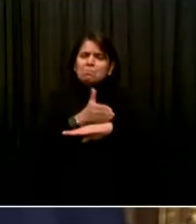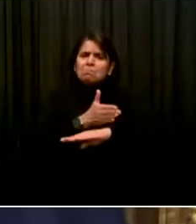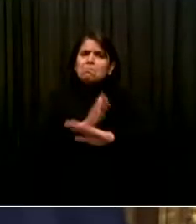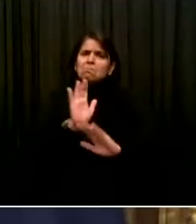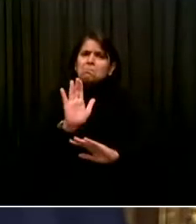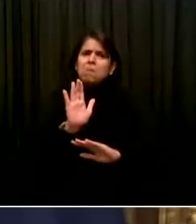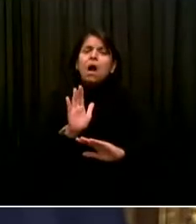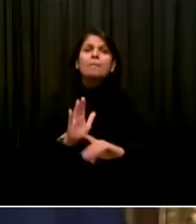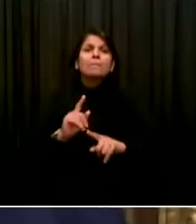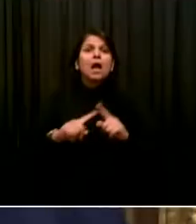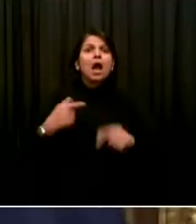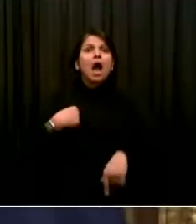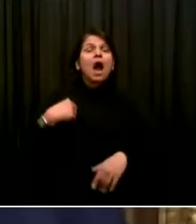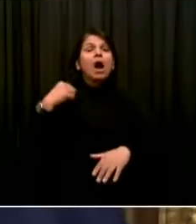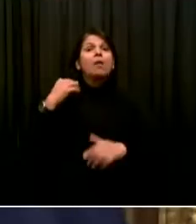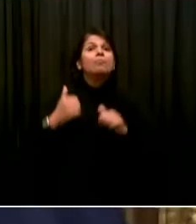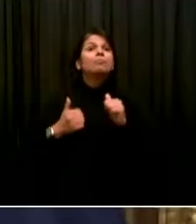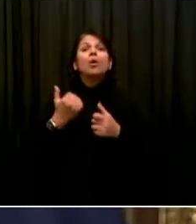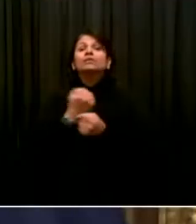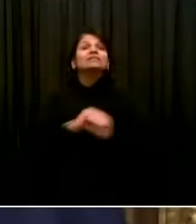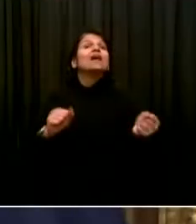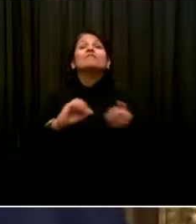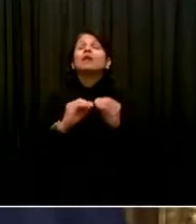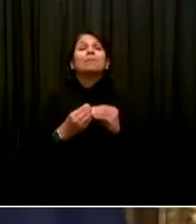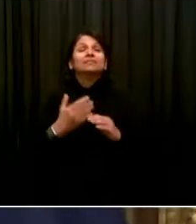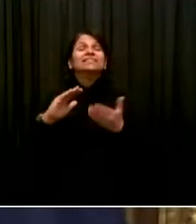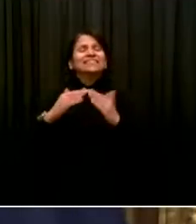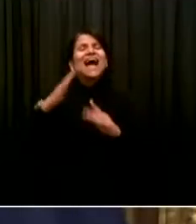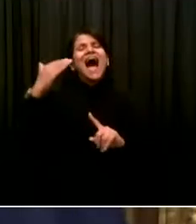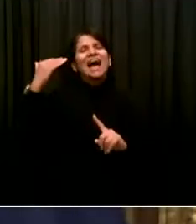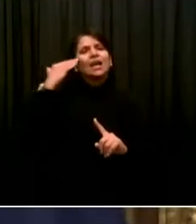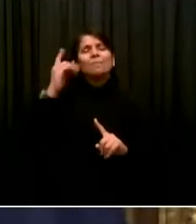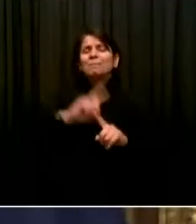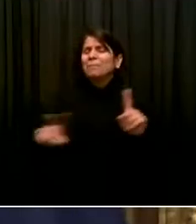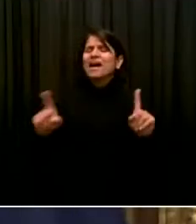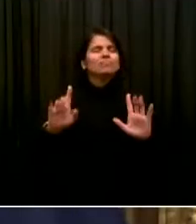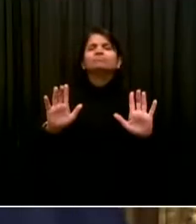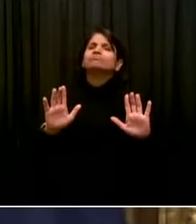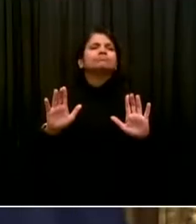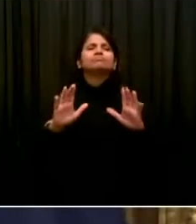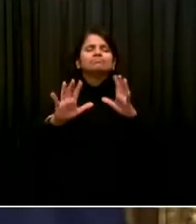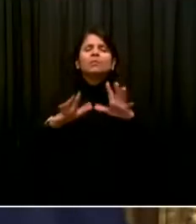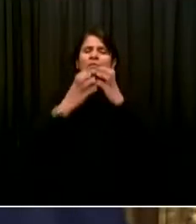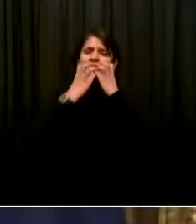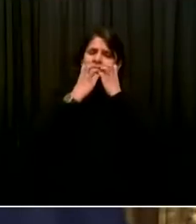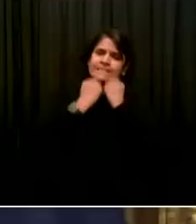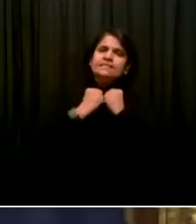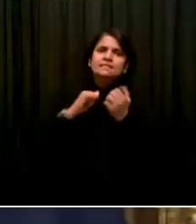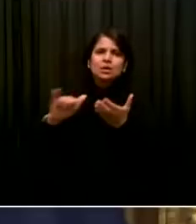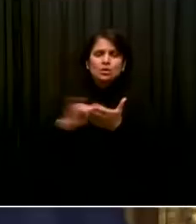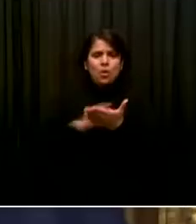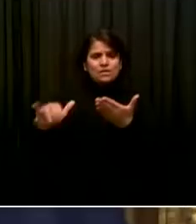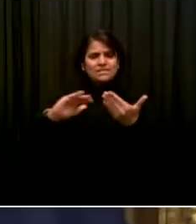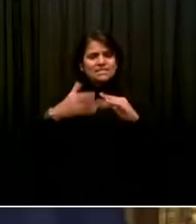WAY BUT WE DID A LOT OF HARD WORK TO BECOME AMERICA'S SAFEST BIG CITY.